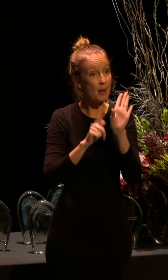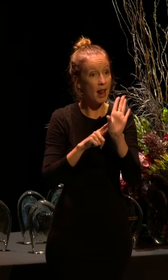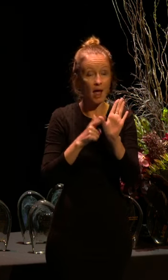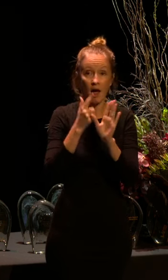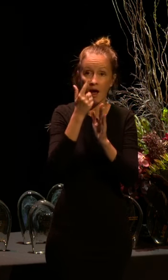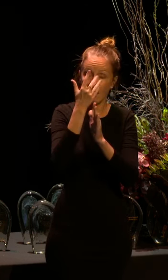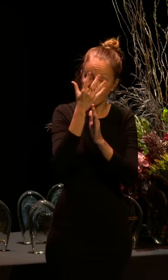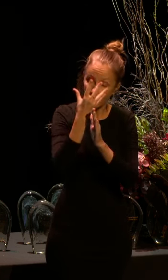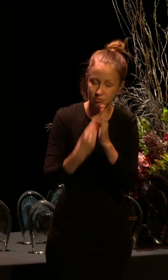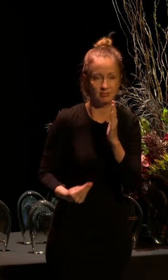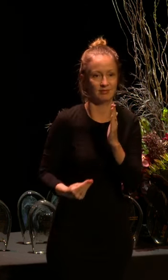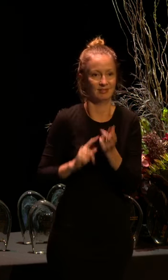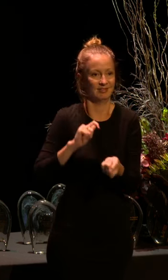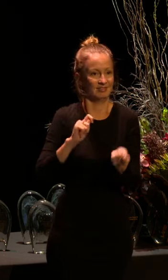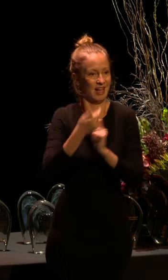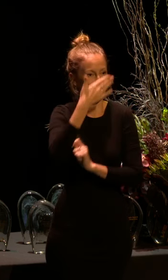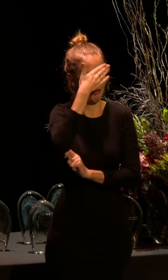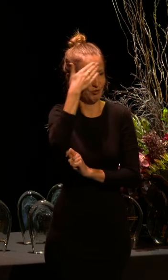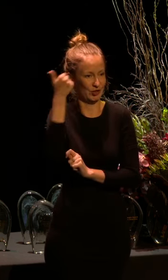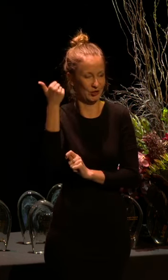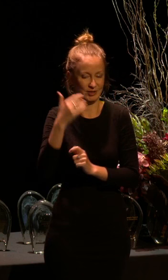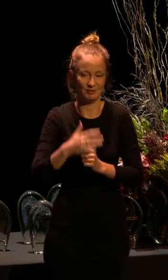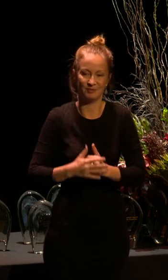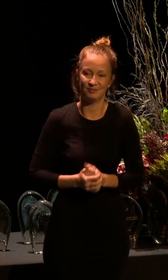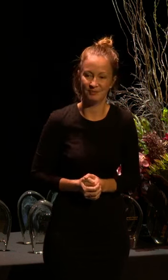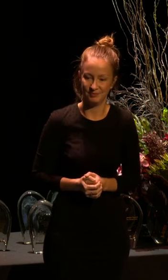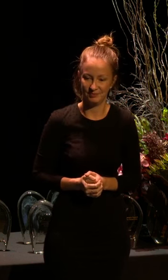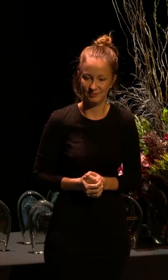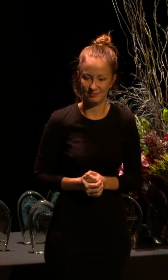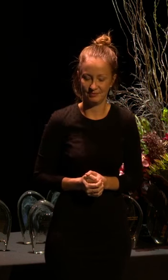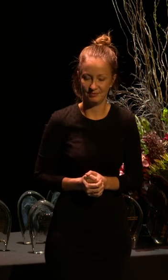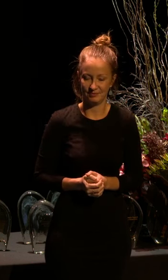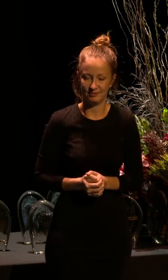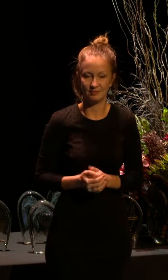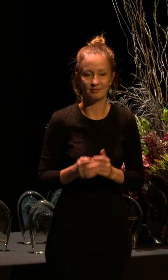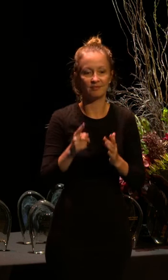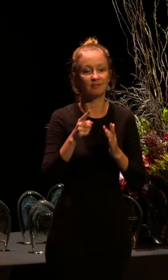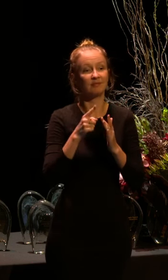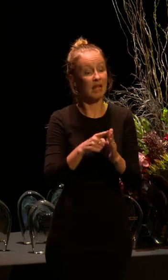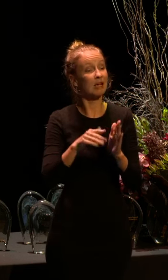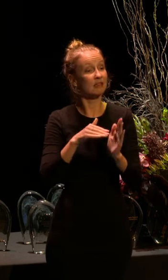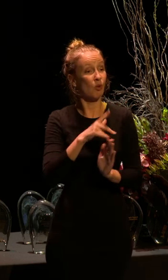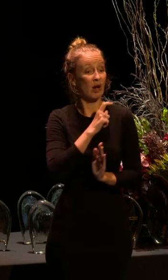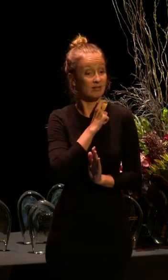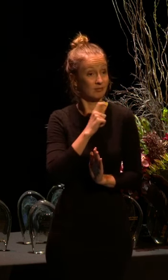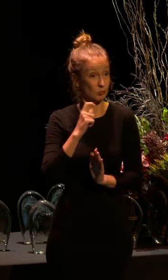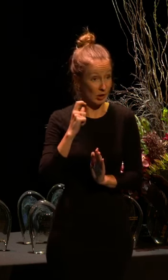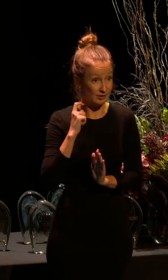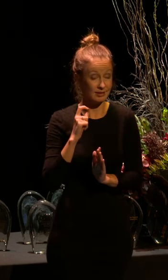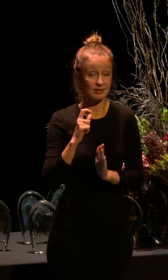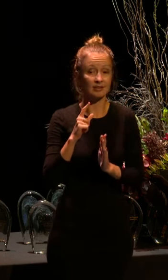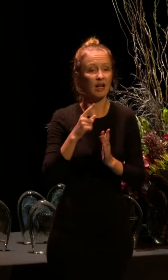The Echoes of Eternity by local evangelist John G. Ridley. "Eternity, eternity," he said,